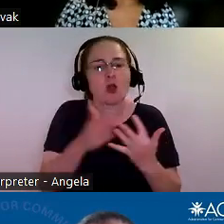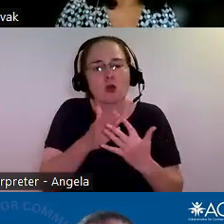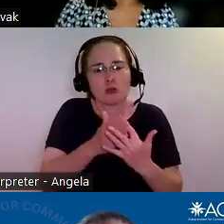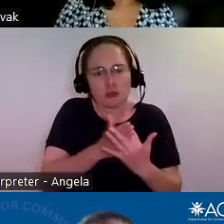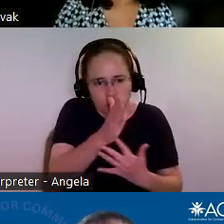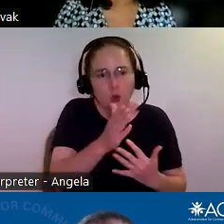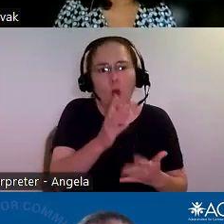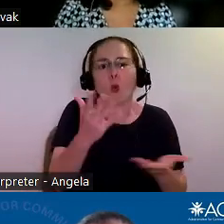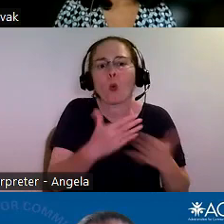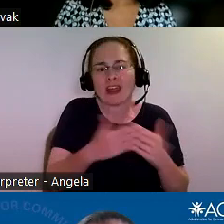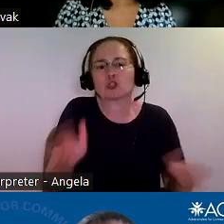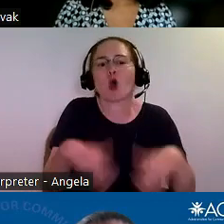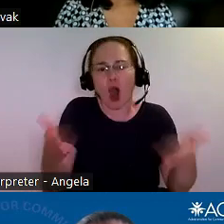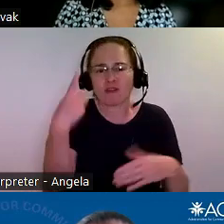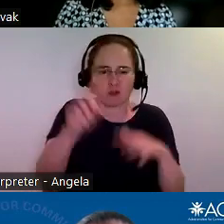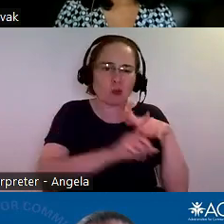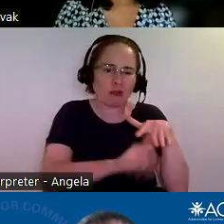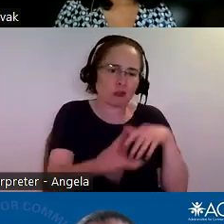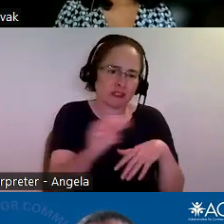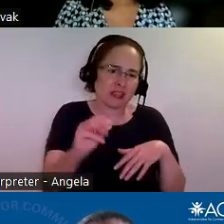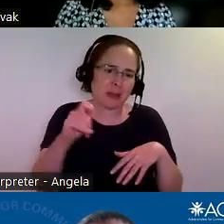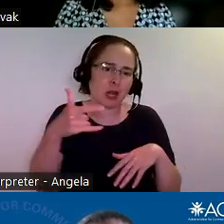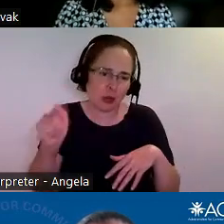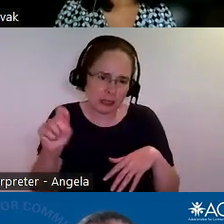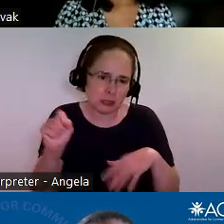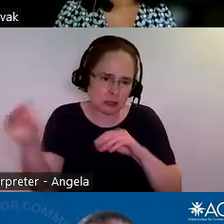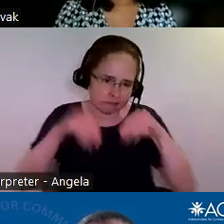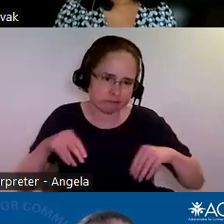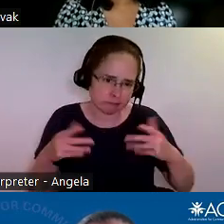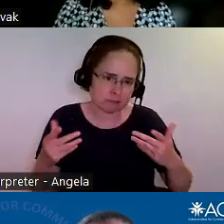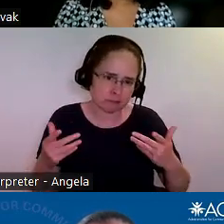are provided for refugees and migrants. So that's something that we have been talking